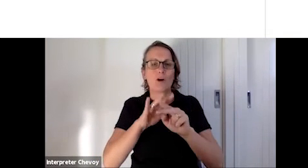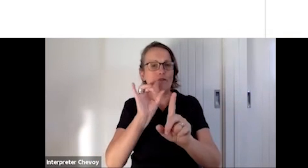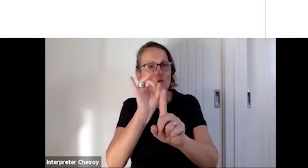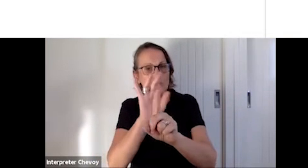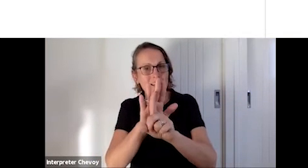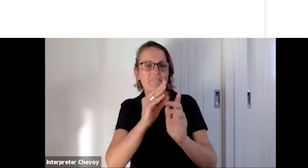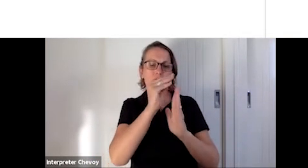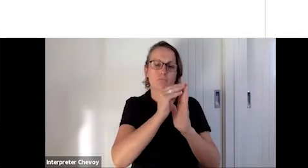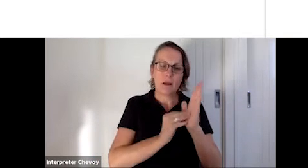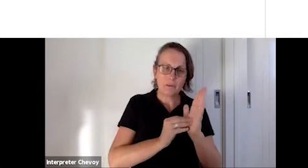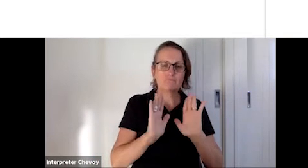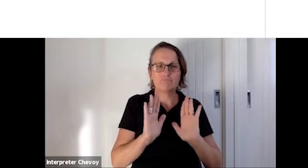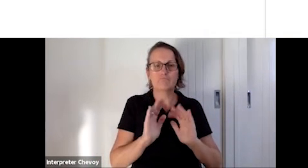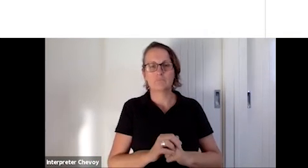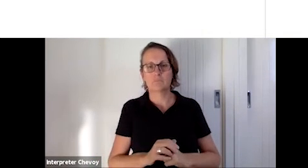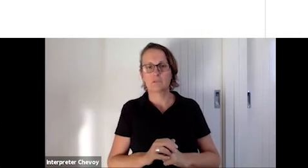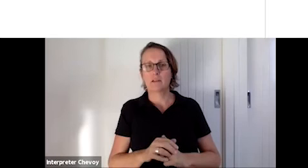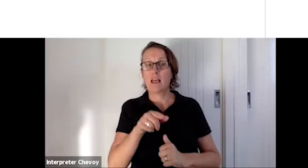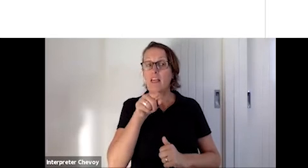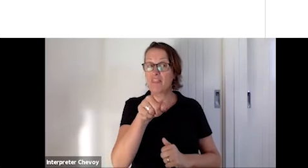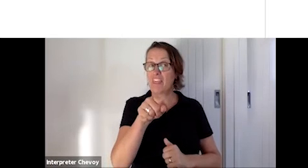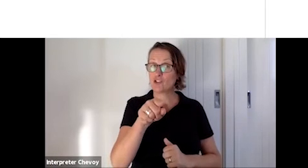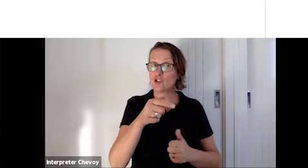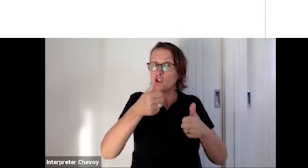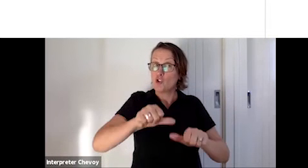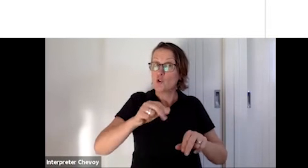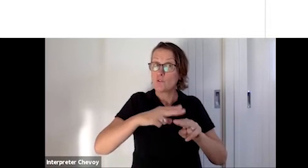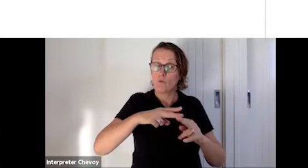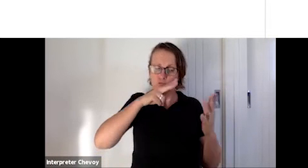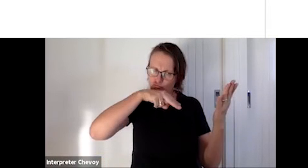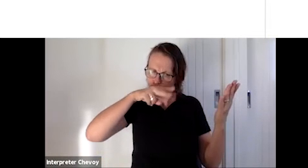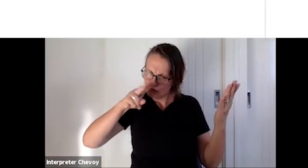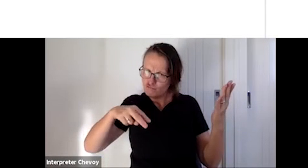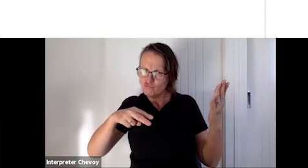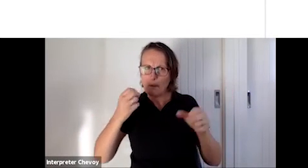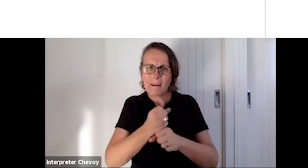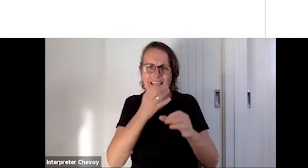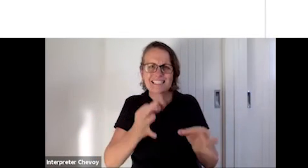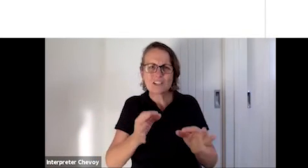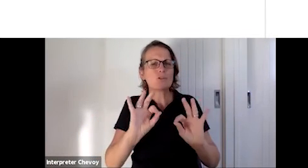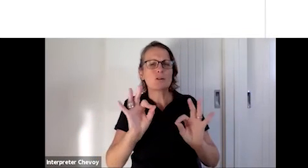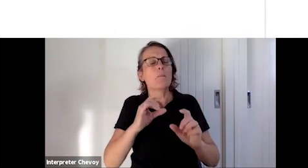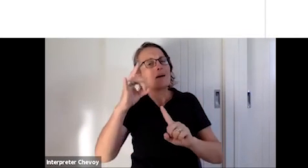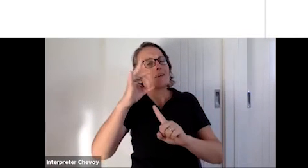which is not used in the assessment process but it is important information to include nonetheless.